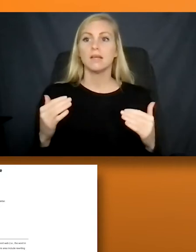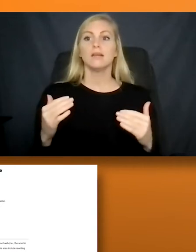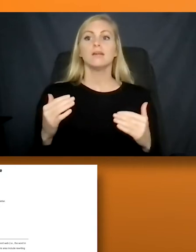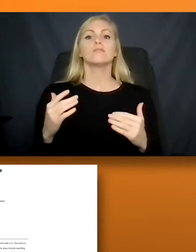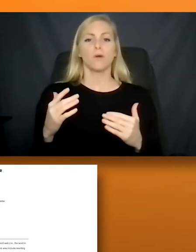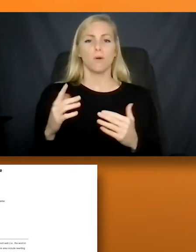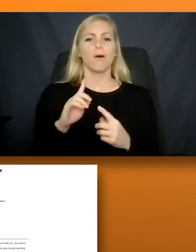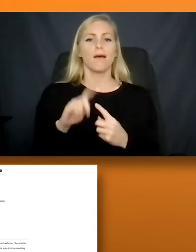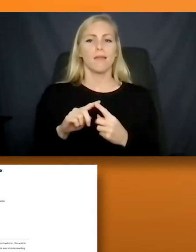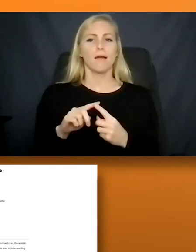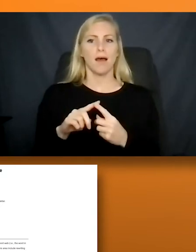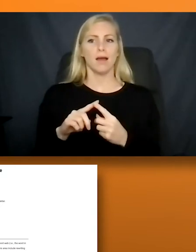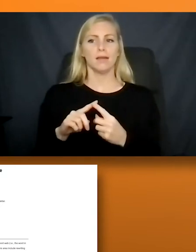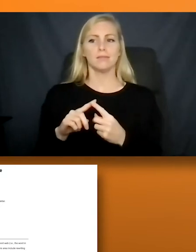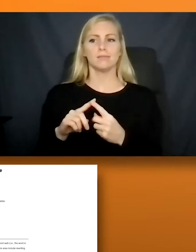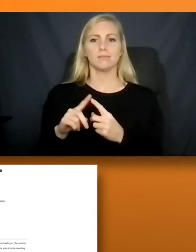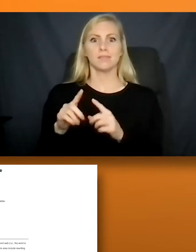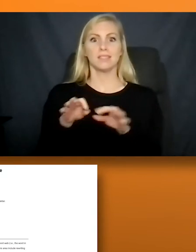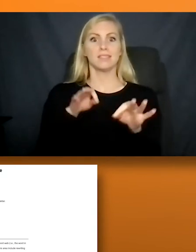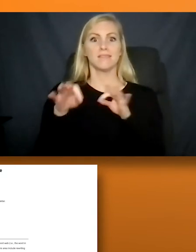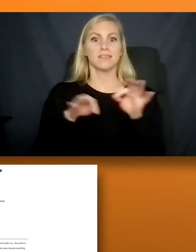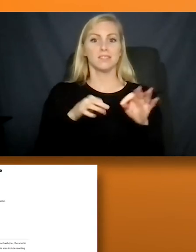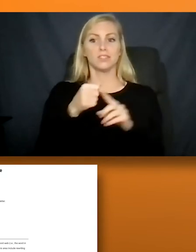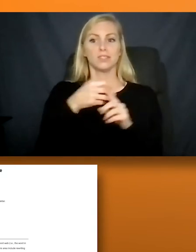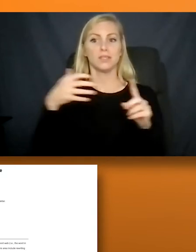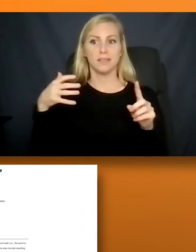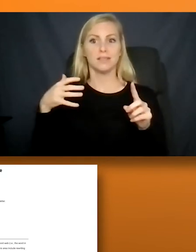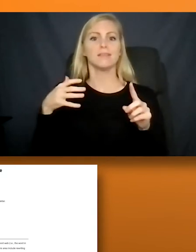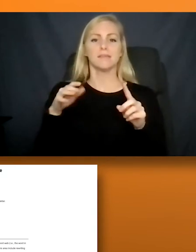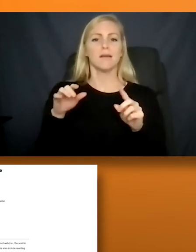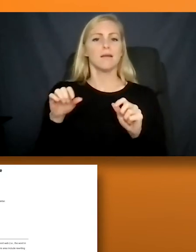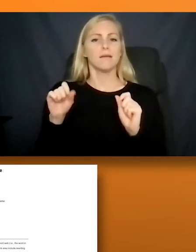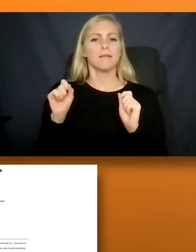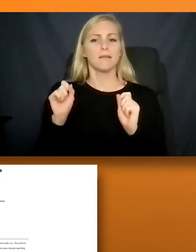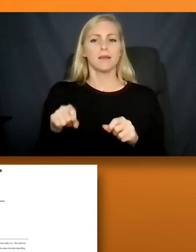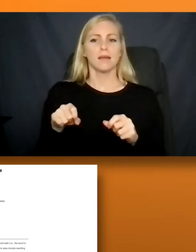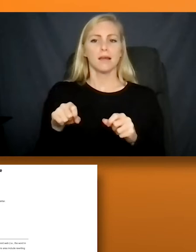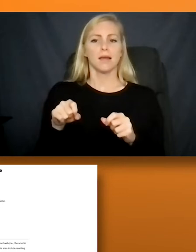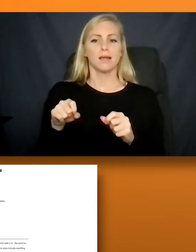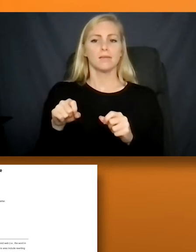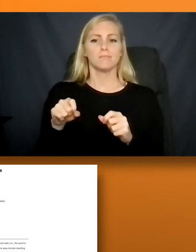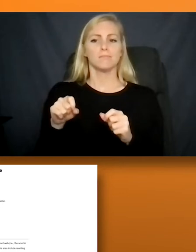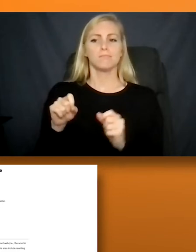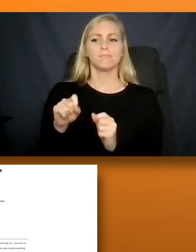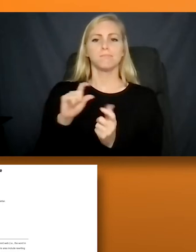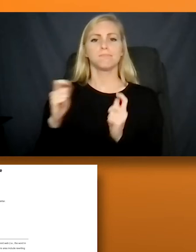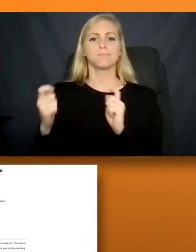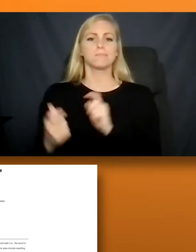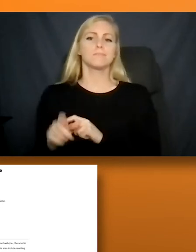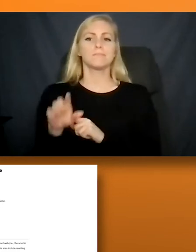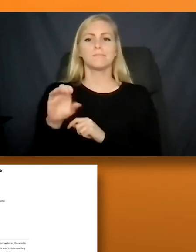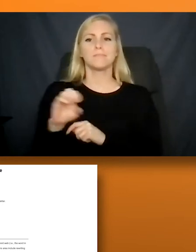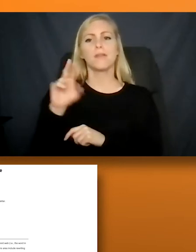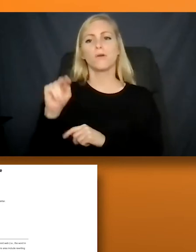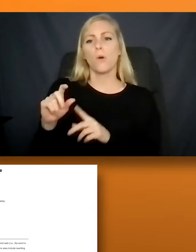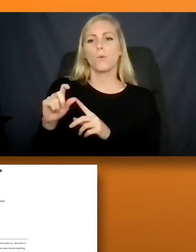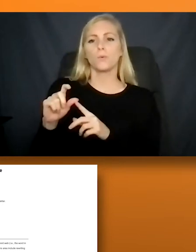then it's not going to do much good. And then, you know, they'd have a picture. This has a word wheel or concept wheel.